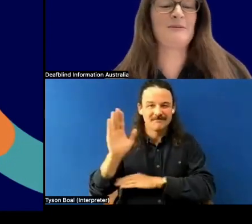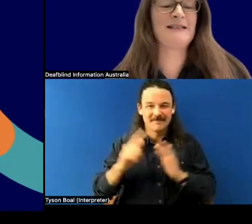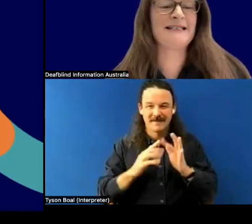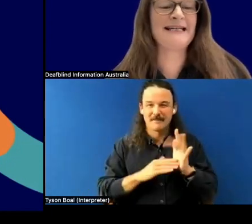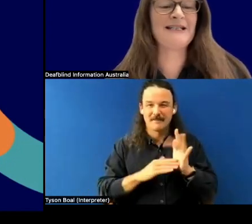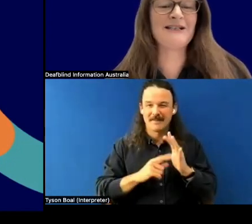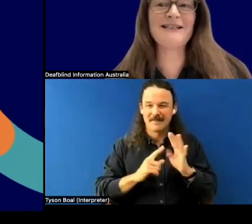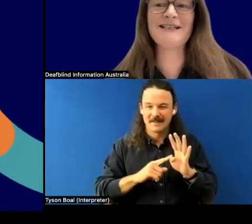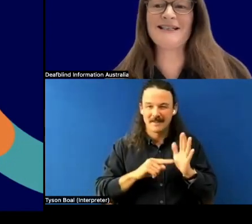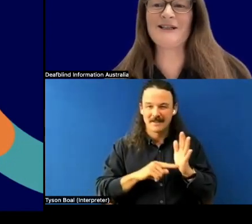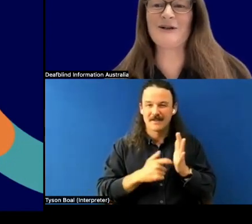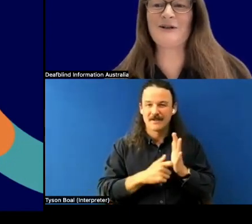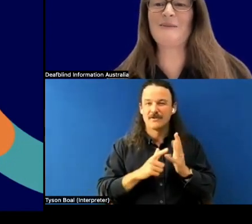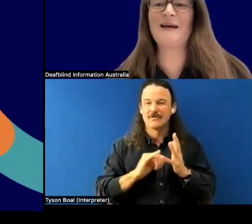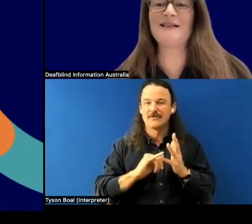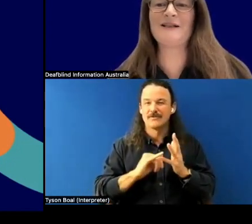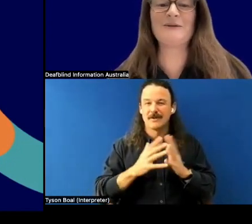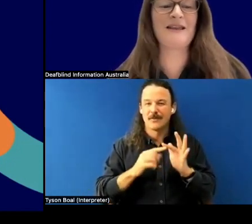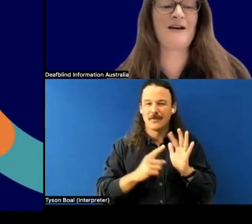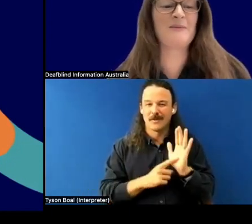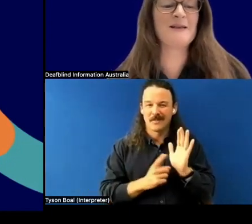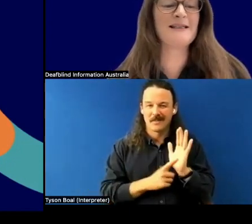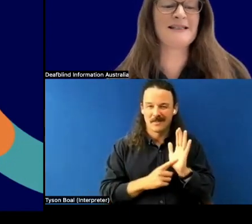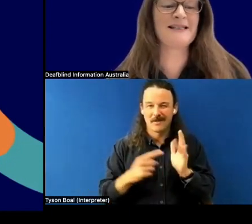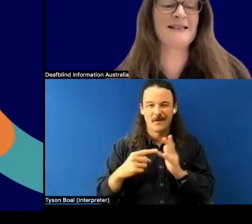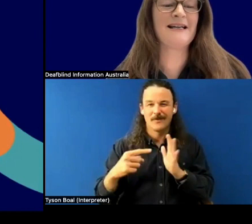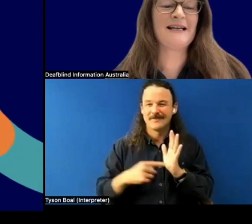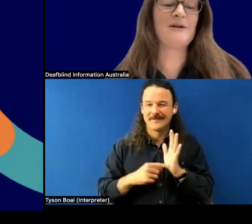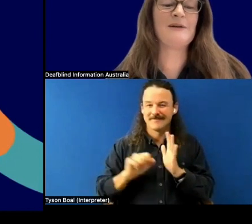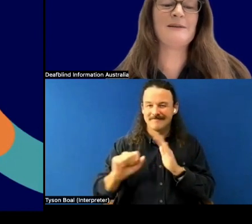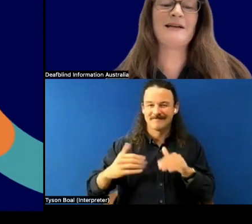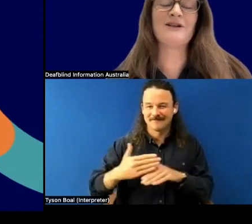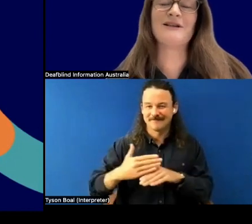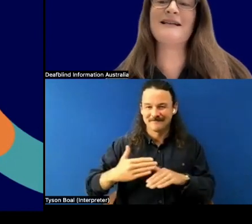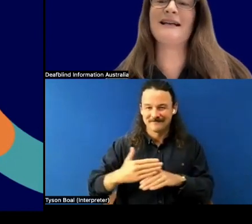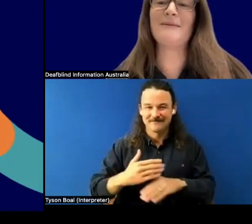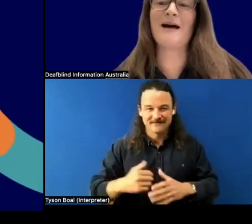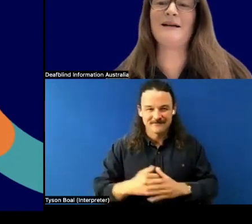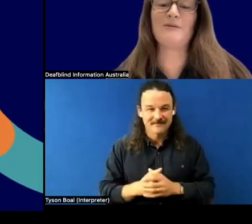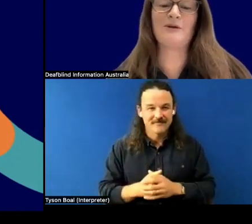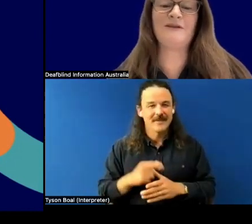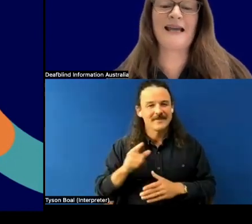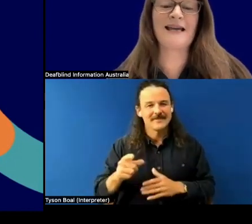the presentation. She is an occupational therapist who is passionate about improving